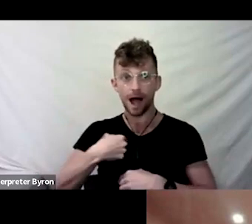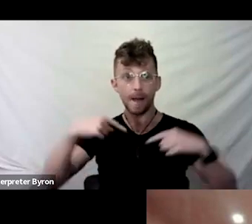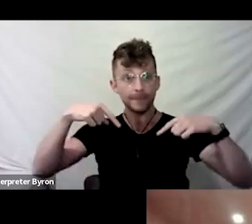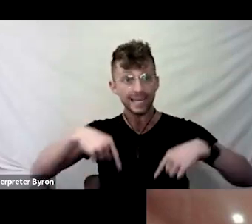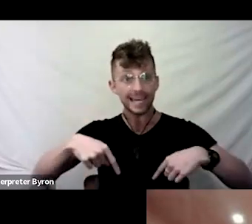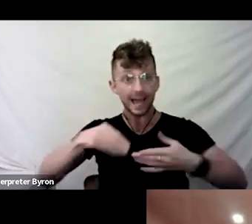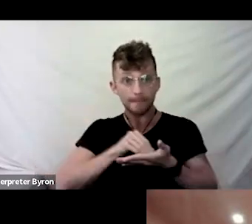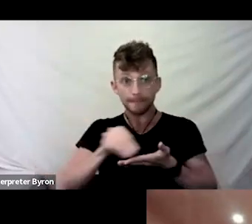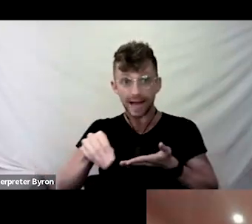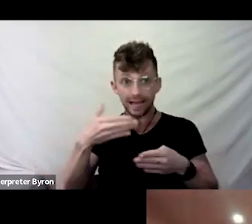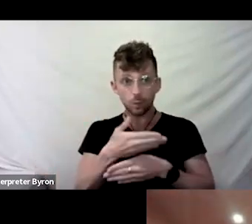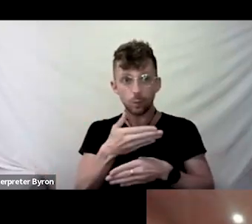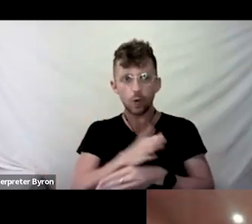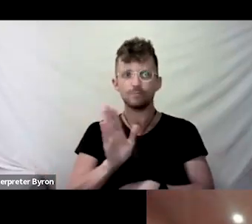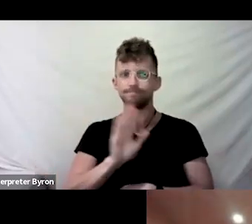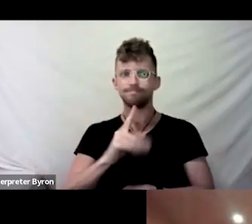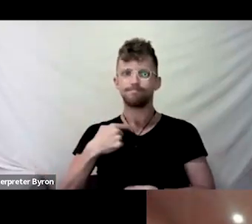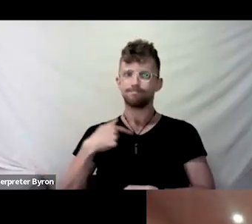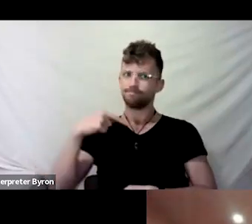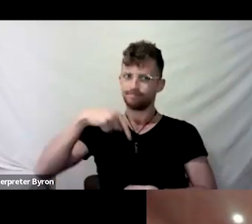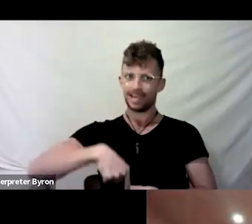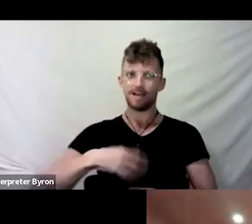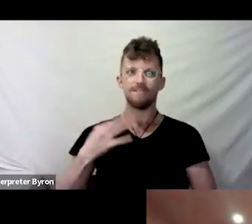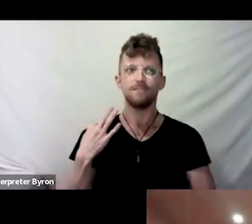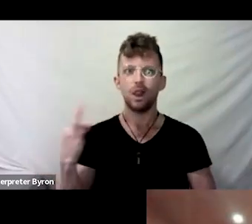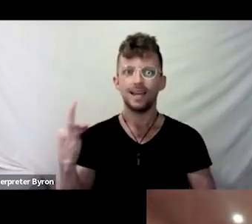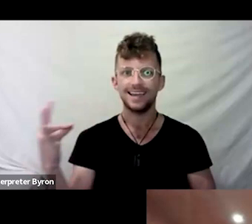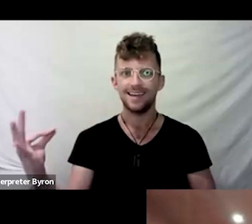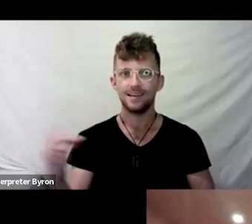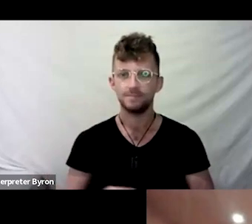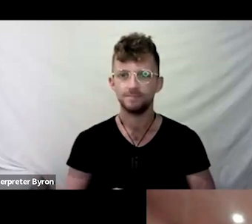Thanks Laurie.